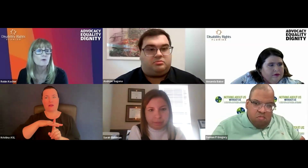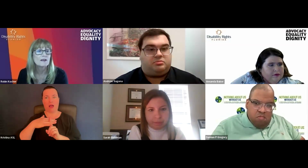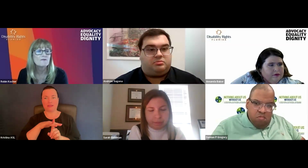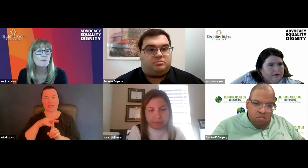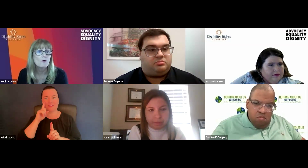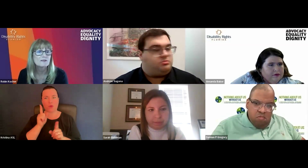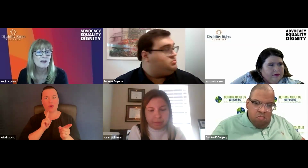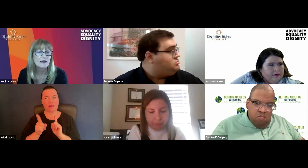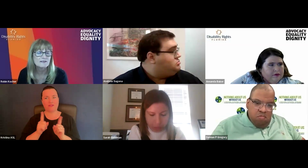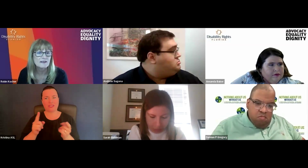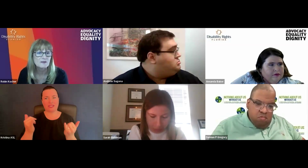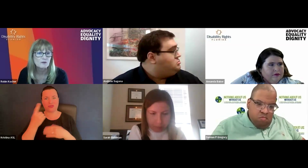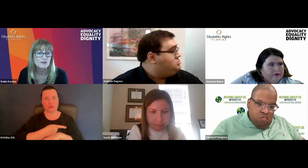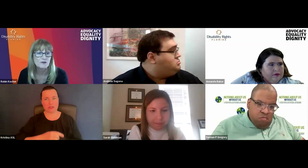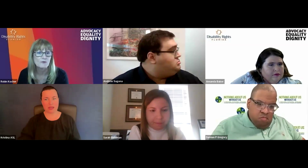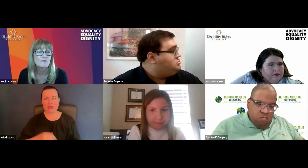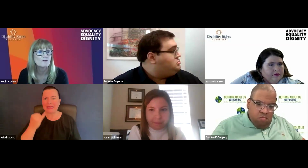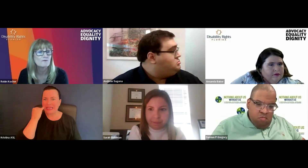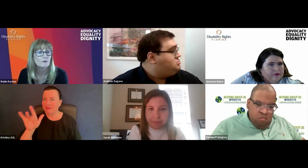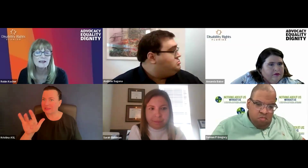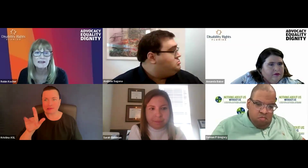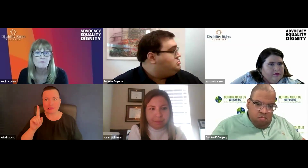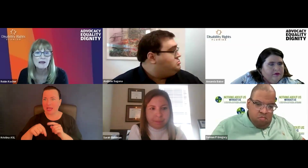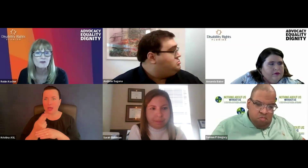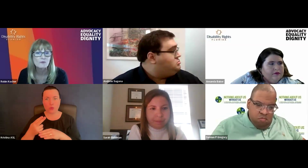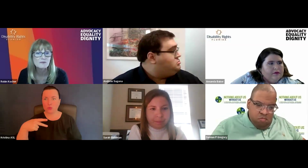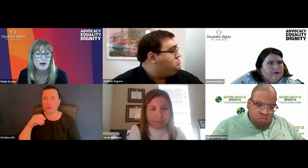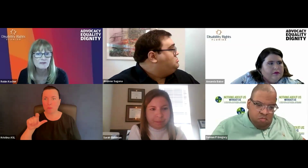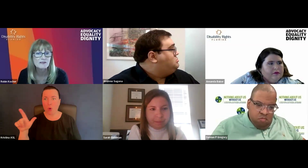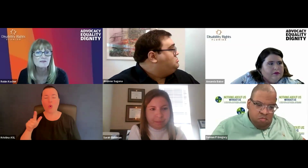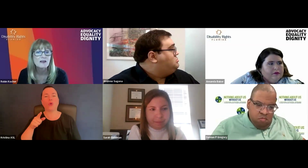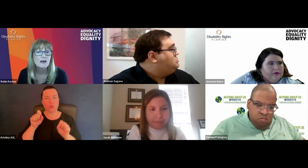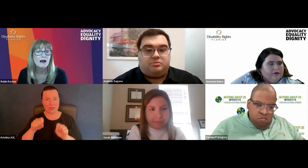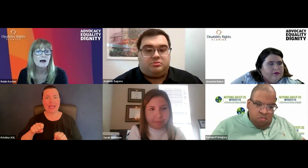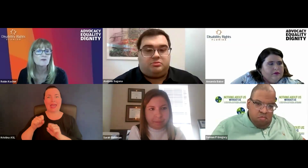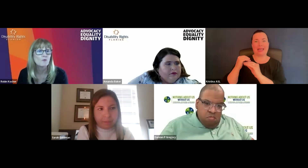So if the poll is not accessible to you, feel free to email your responses